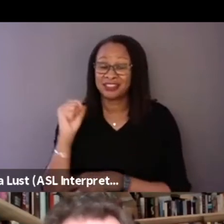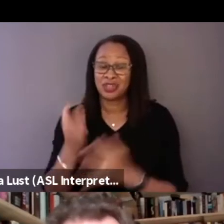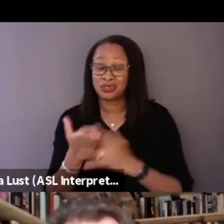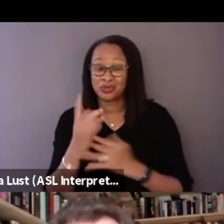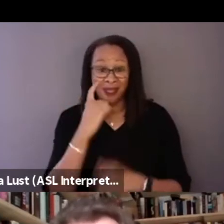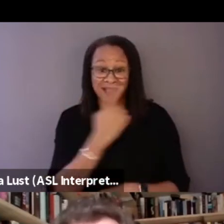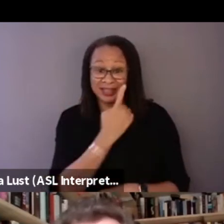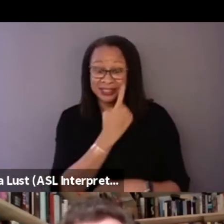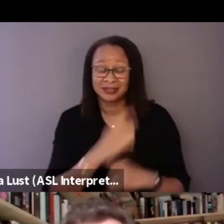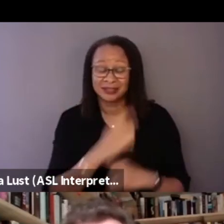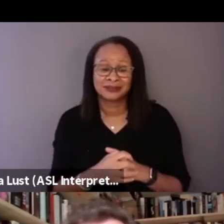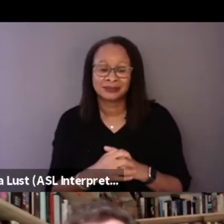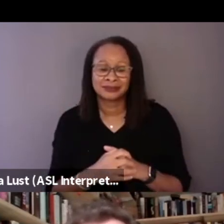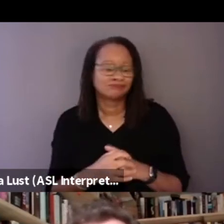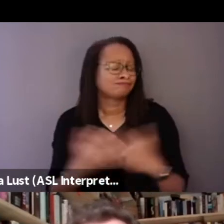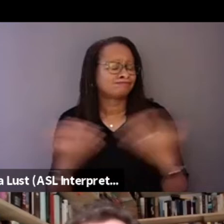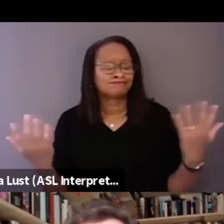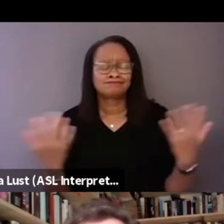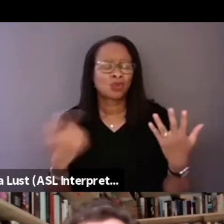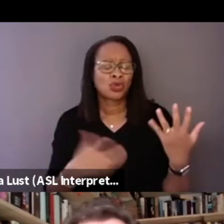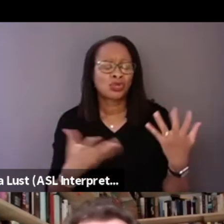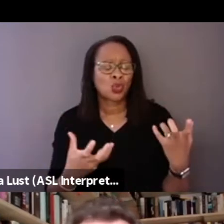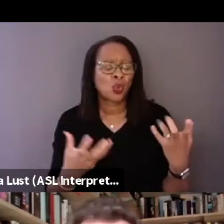what would you want it to say or show?